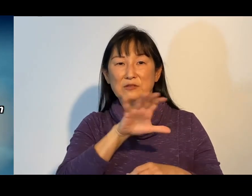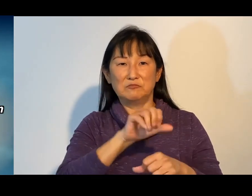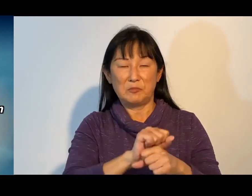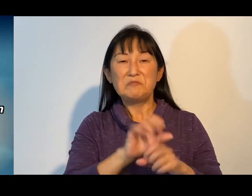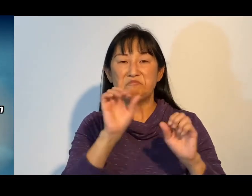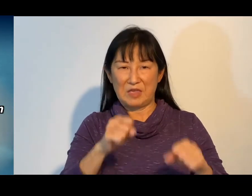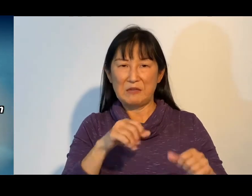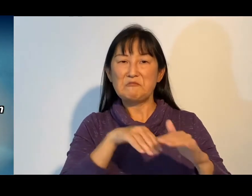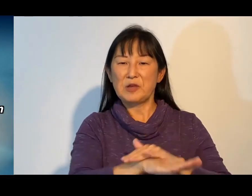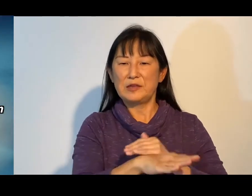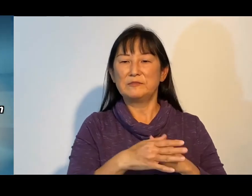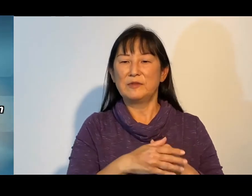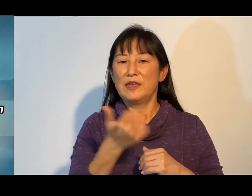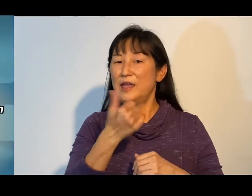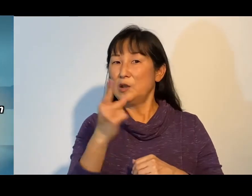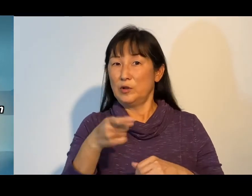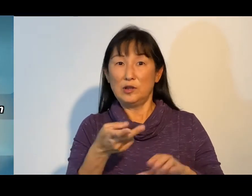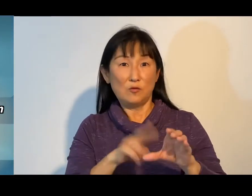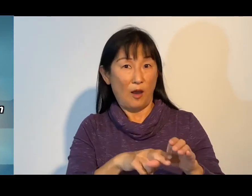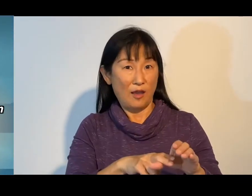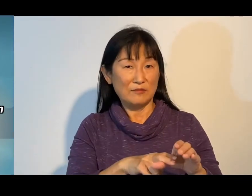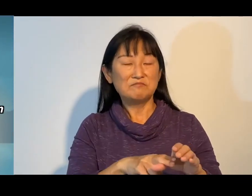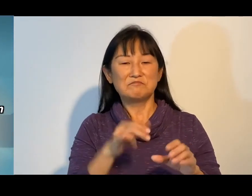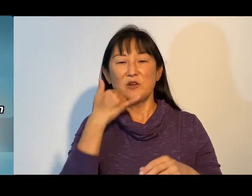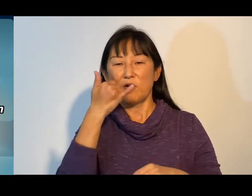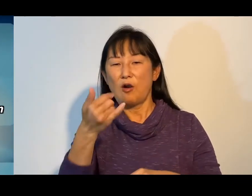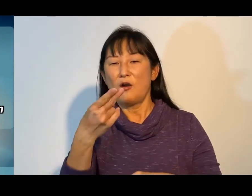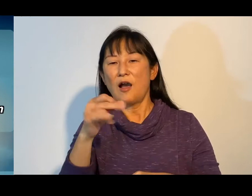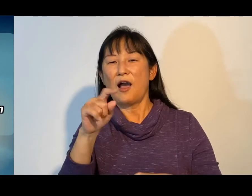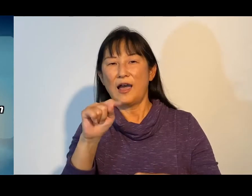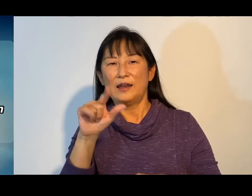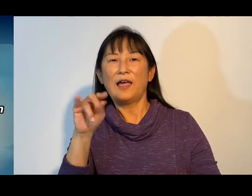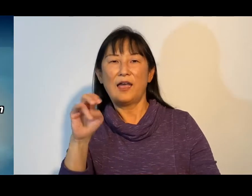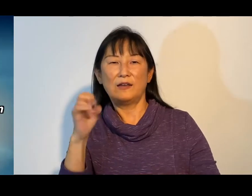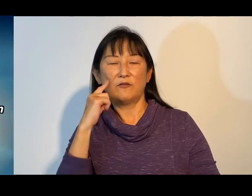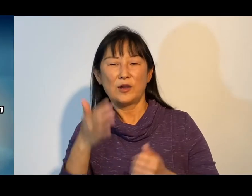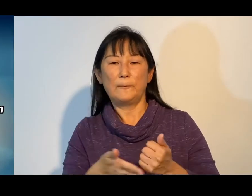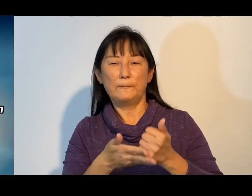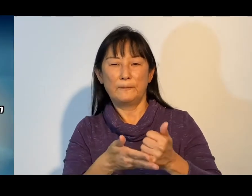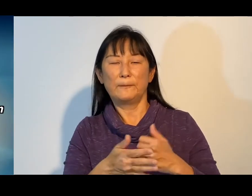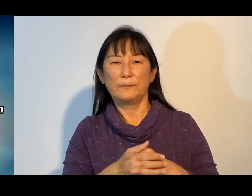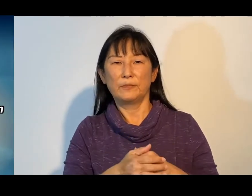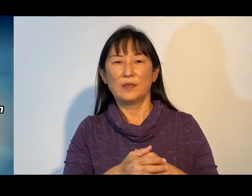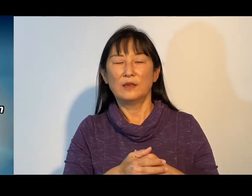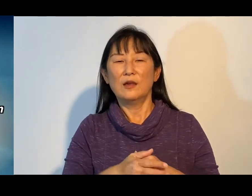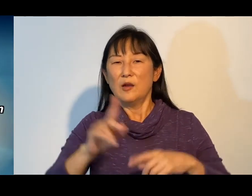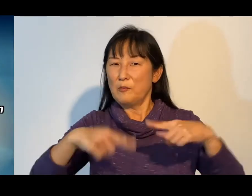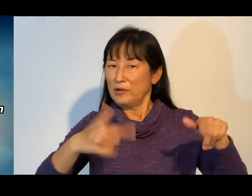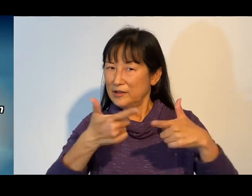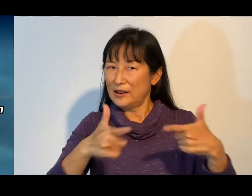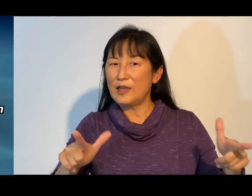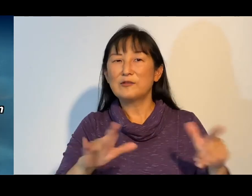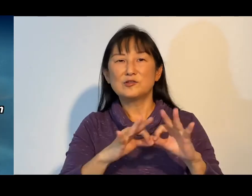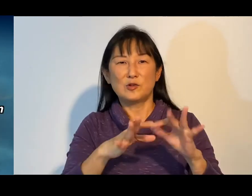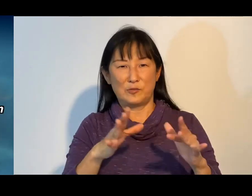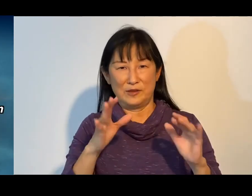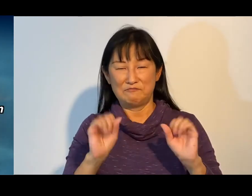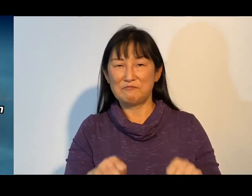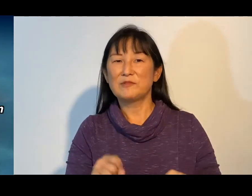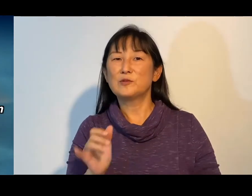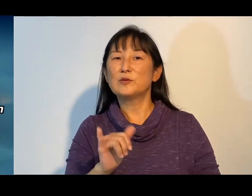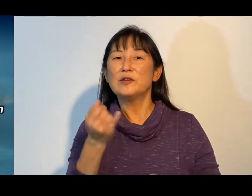Anyone who needs a ride to the clinic can call the hotline for assistance. Multilanguage assistance is available upon request.